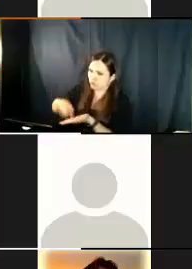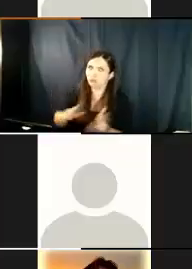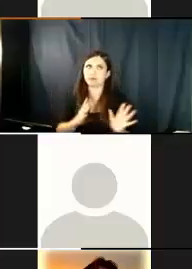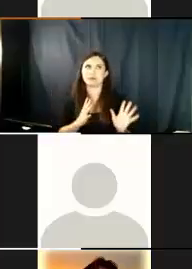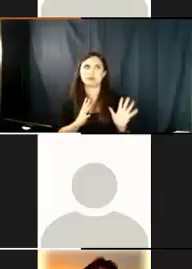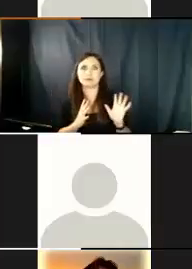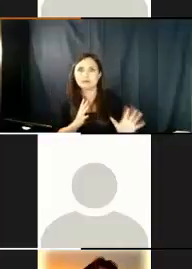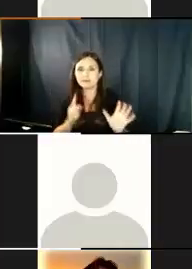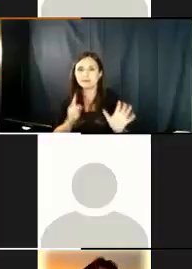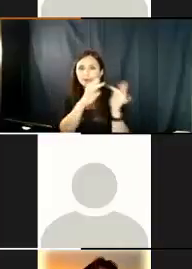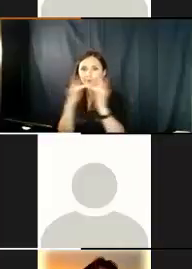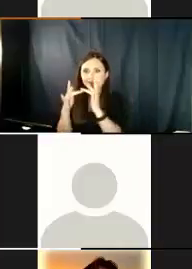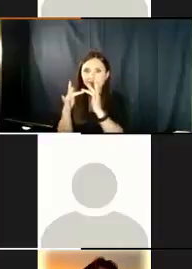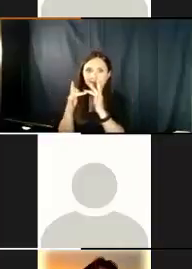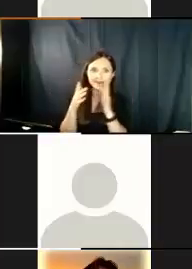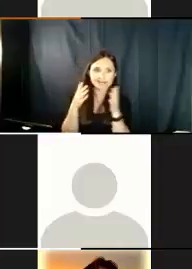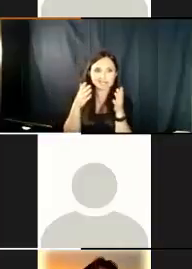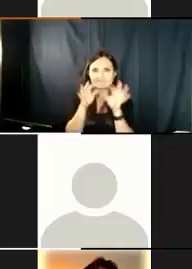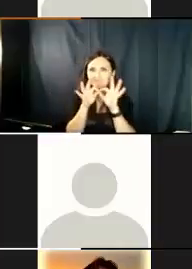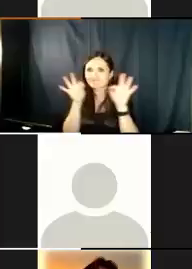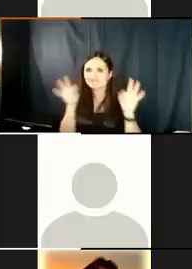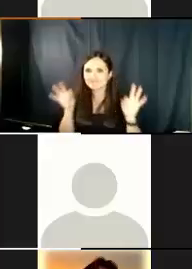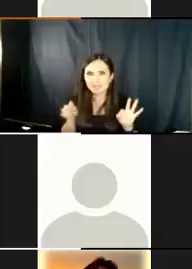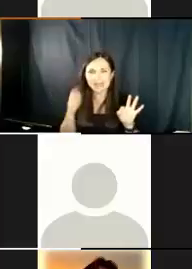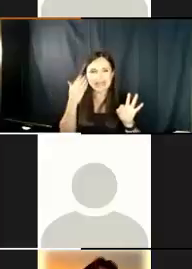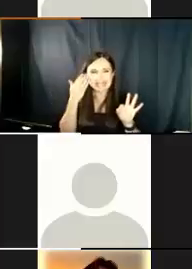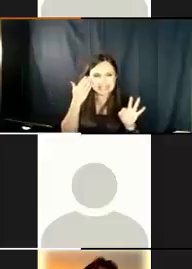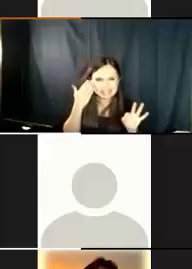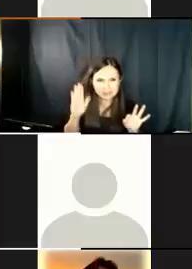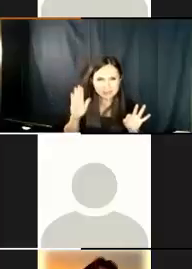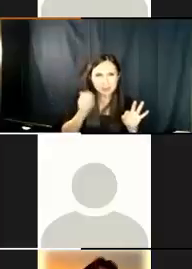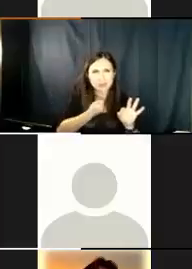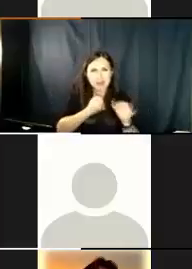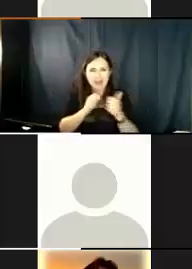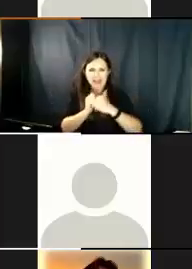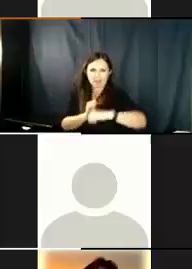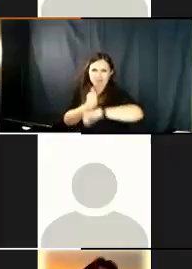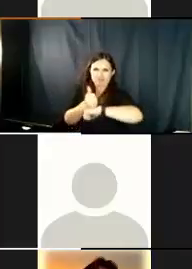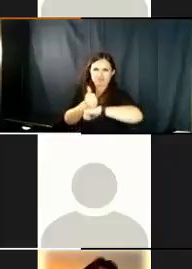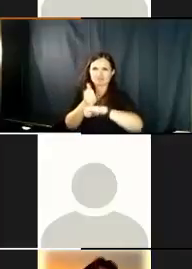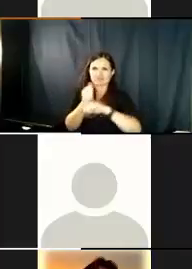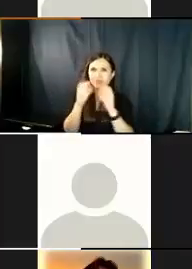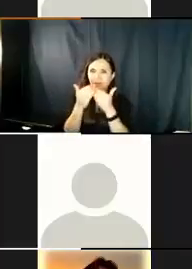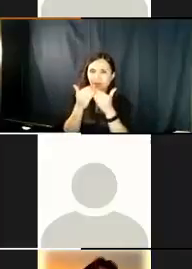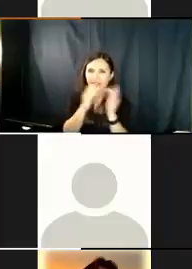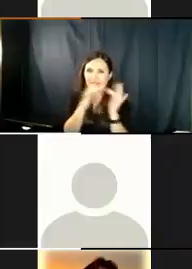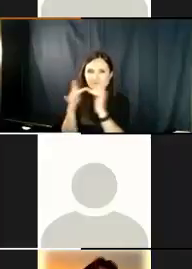That I could do it in this online format, but I really didn't know how to build a course online. It was just a place to store materials.